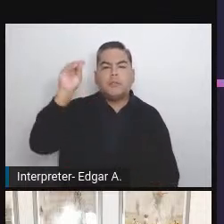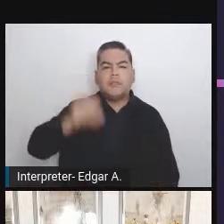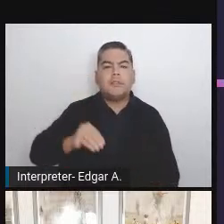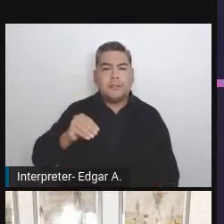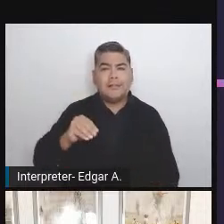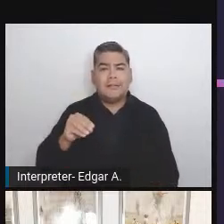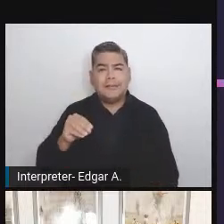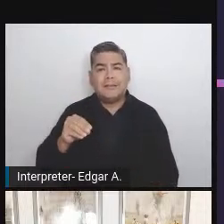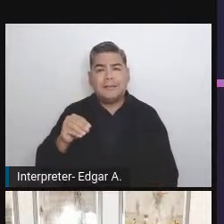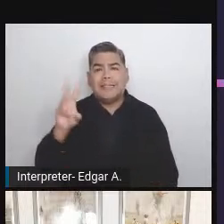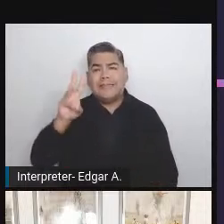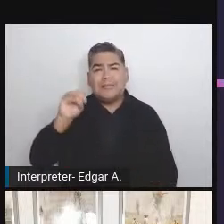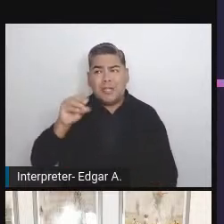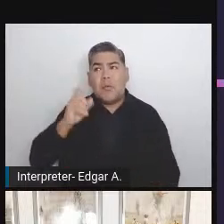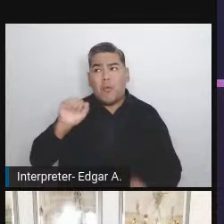the company responded to me